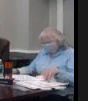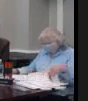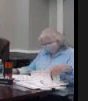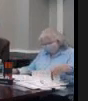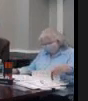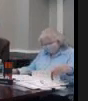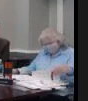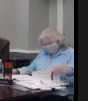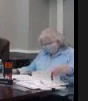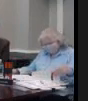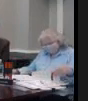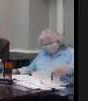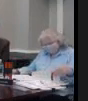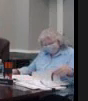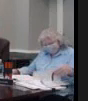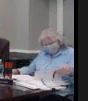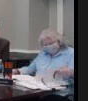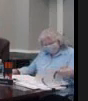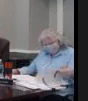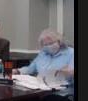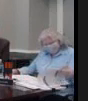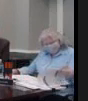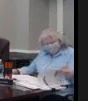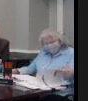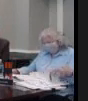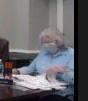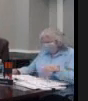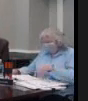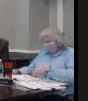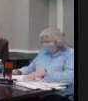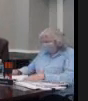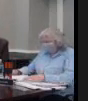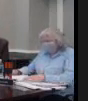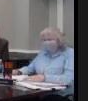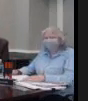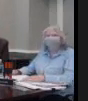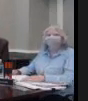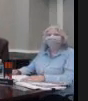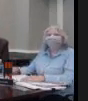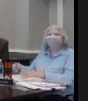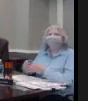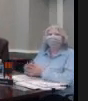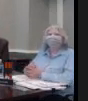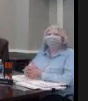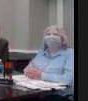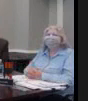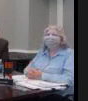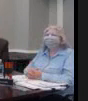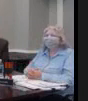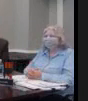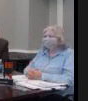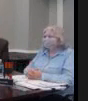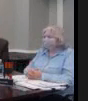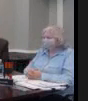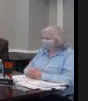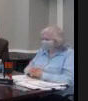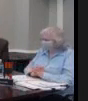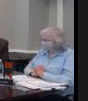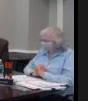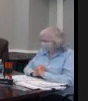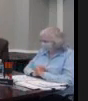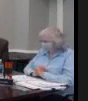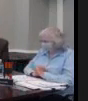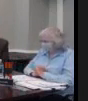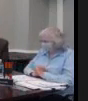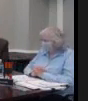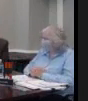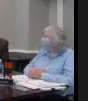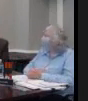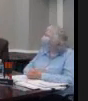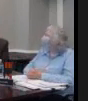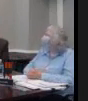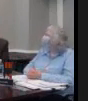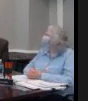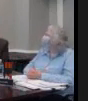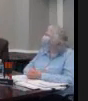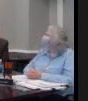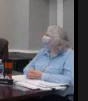The applicant has 2 requests for variances 1 is to omit the sprinkler system required by a group. A 2 building. I'm sorry this is Maureen. The reporter I'm interrupting.